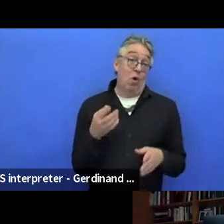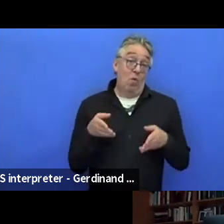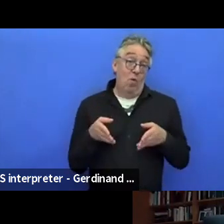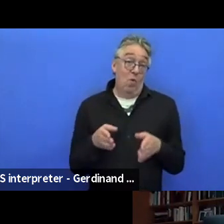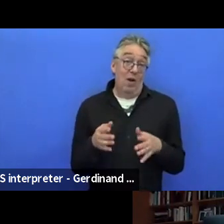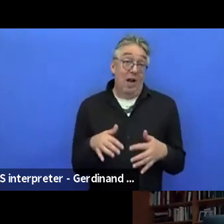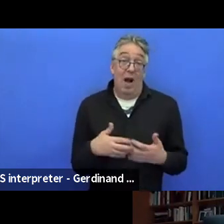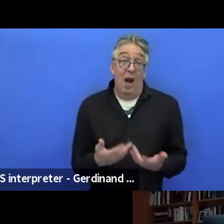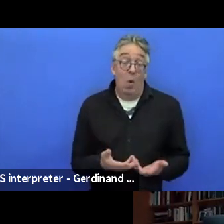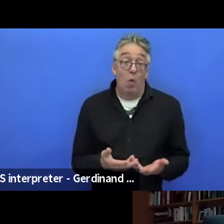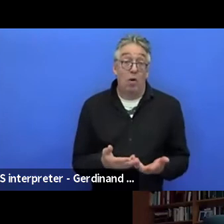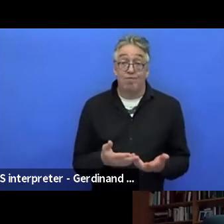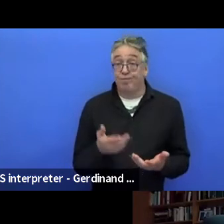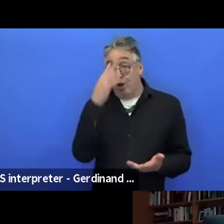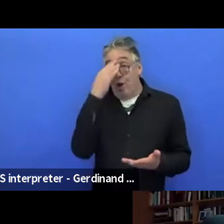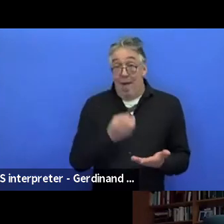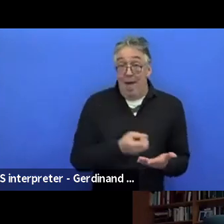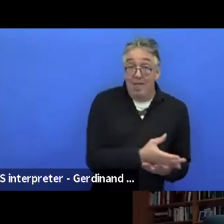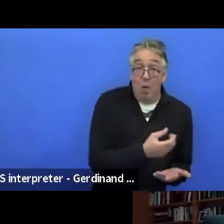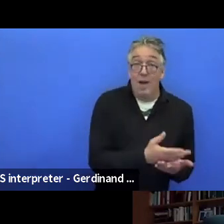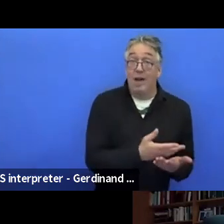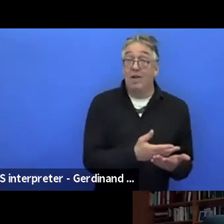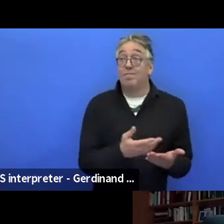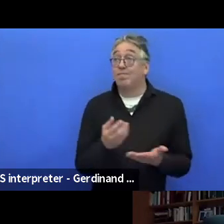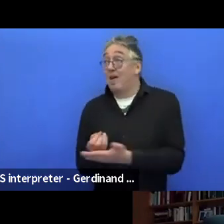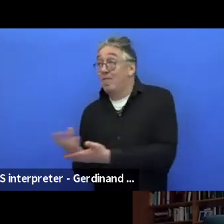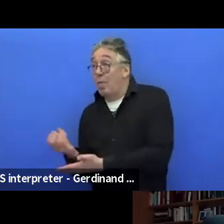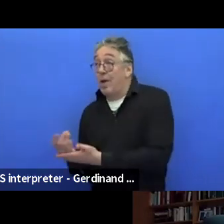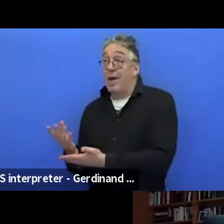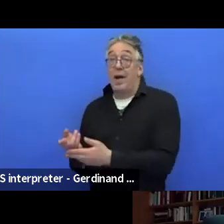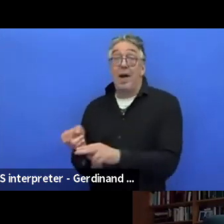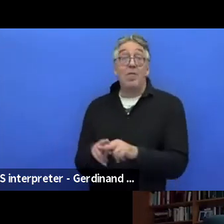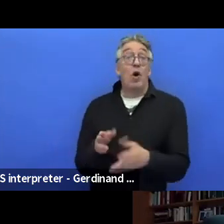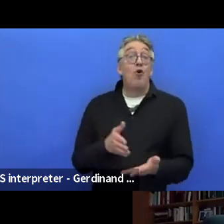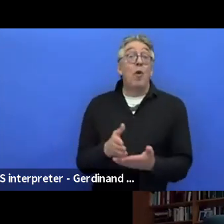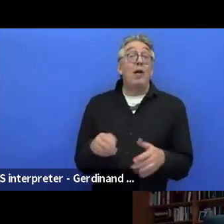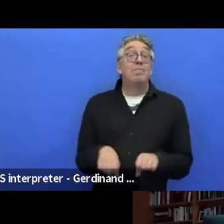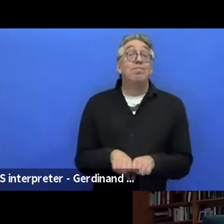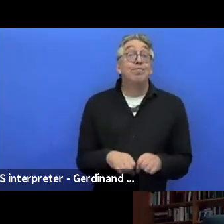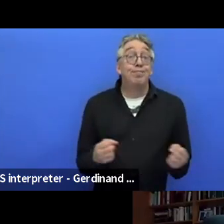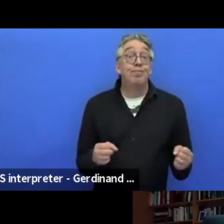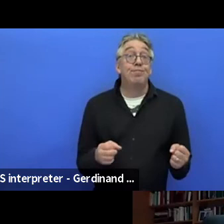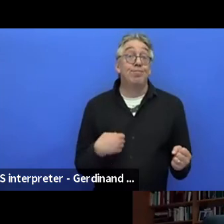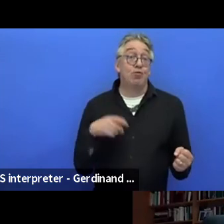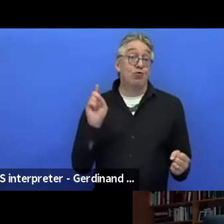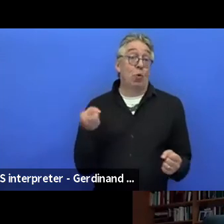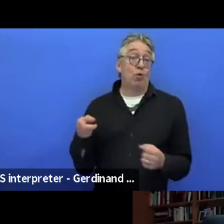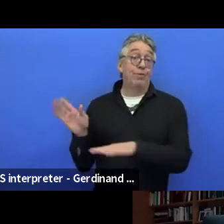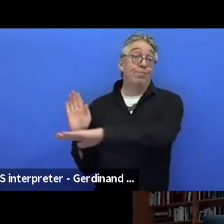and informing and complaining when their rights aren't fulfilled. We'll make sure we'll continue, this is the beginning.